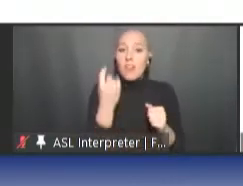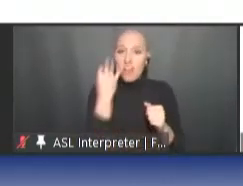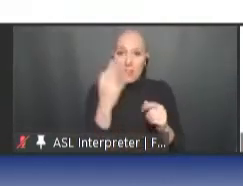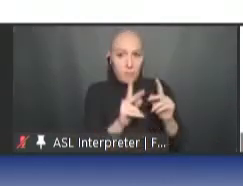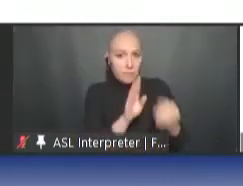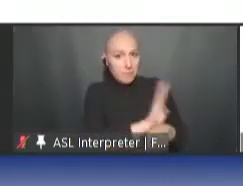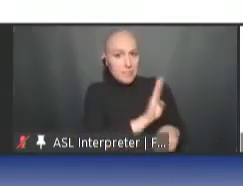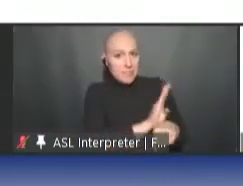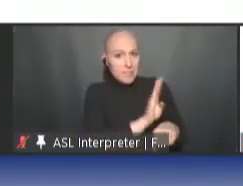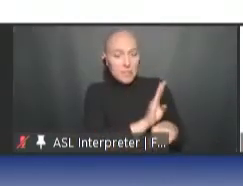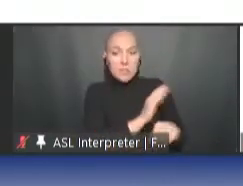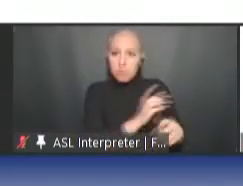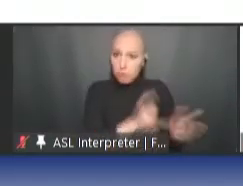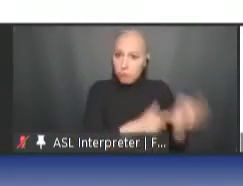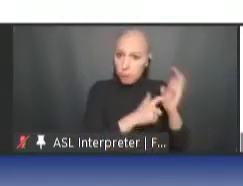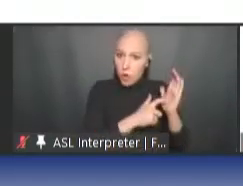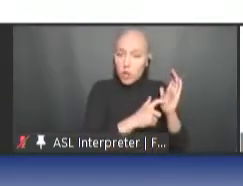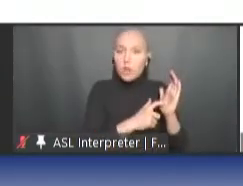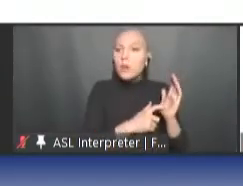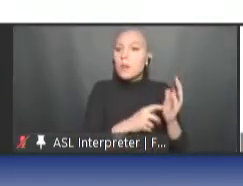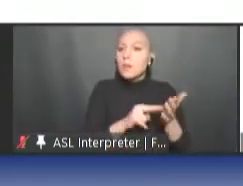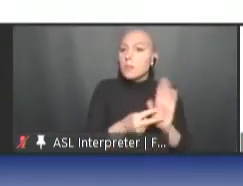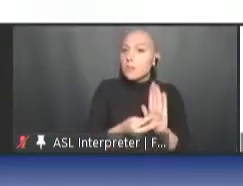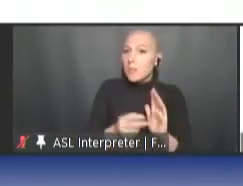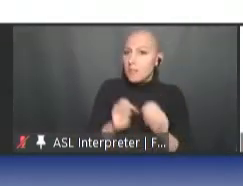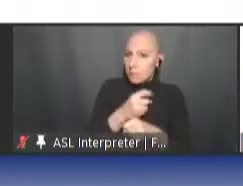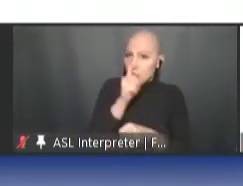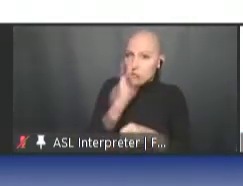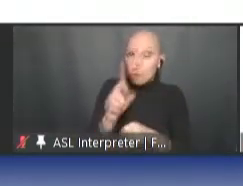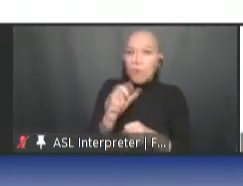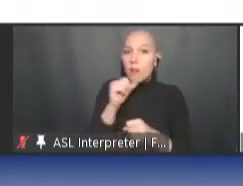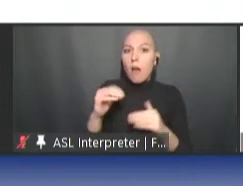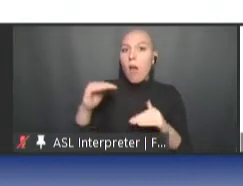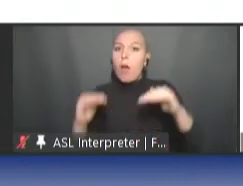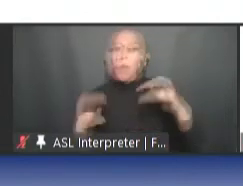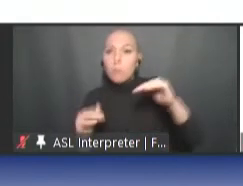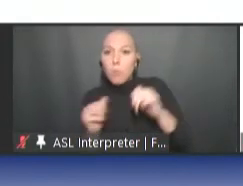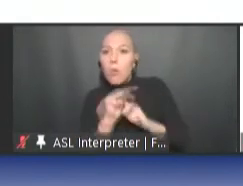and attracting customers or retaining their own workers. Next slide, please.